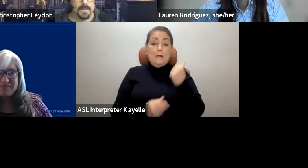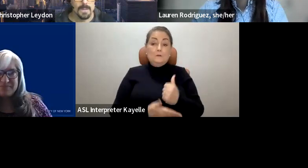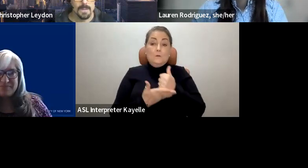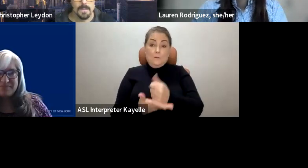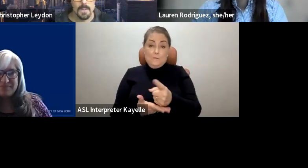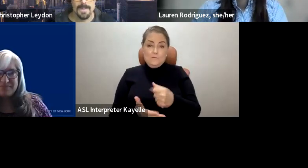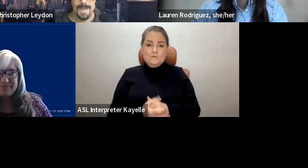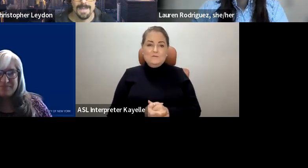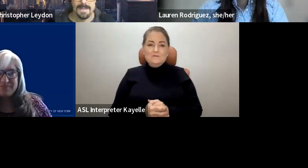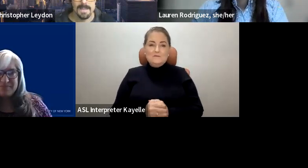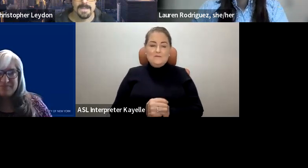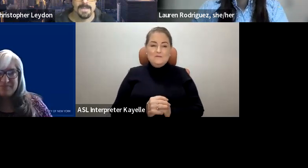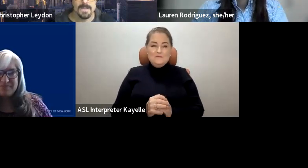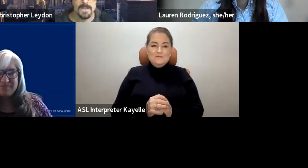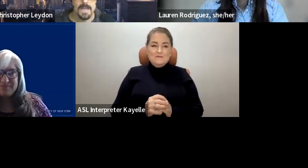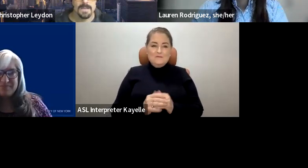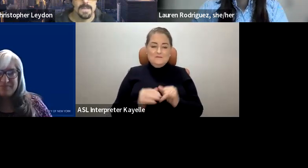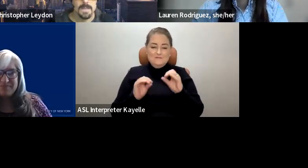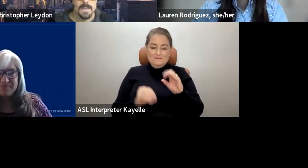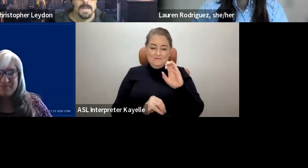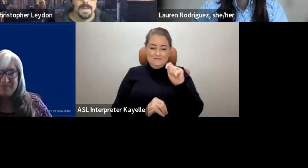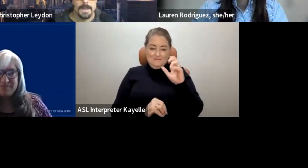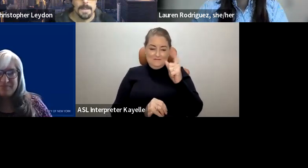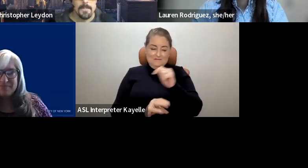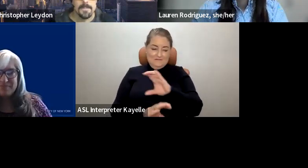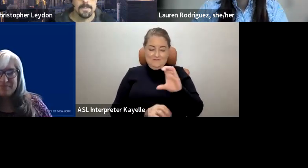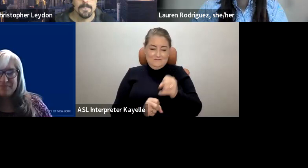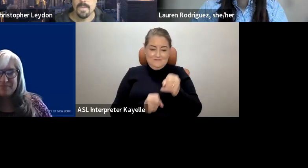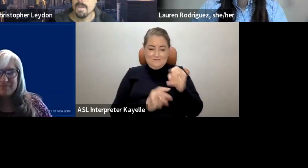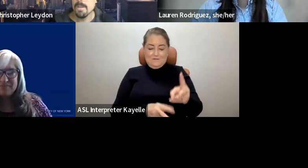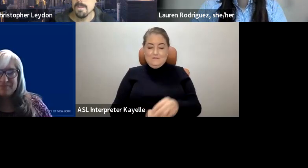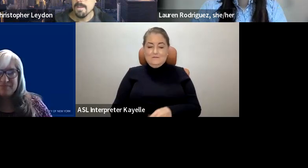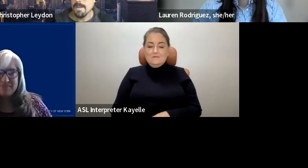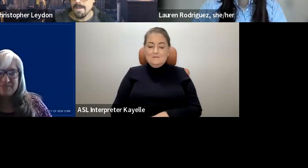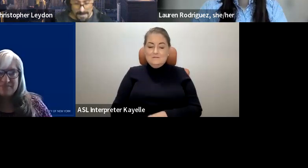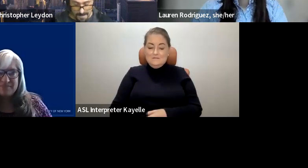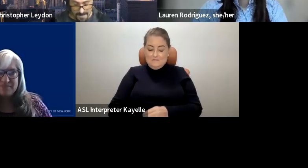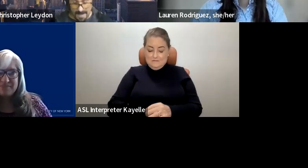will put that text into the chat. And with all of that, I